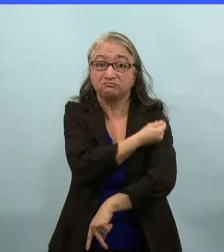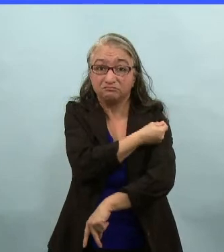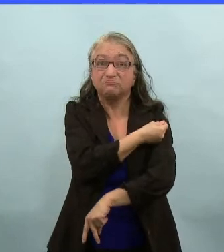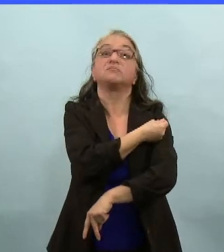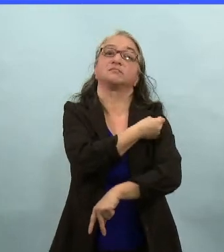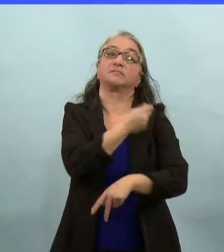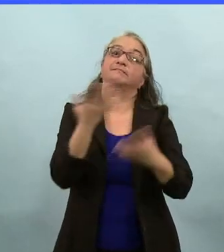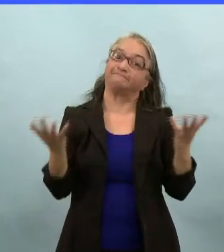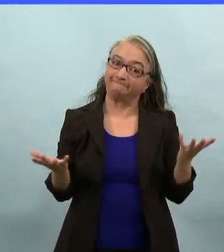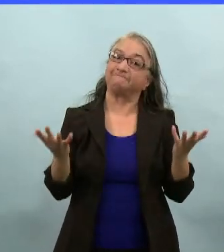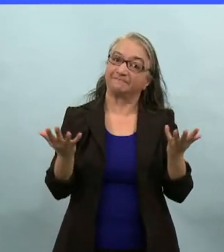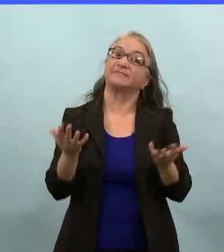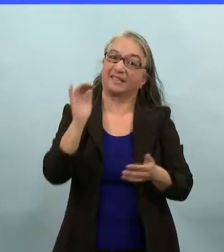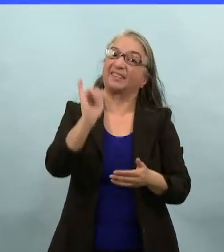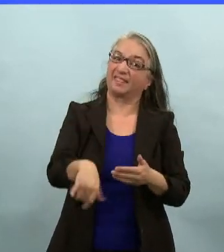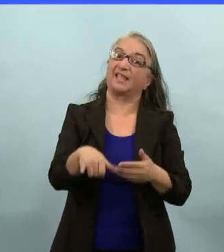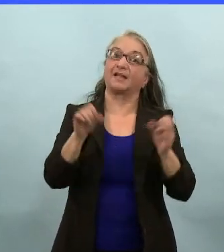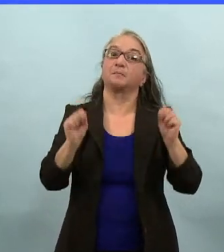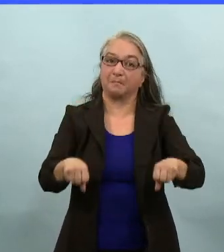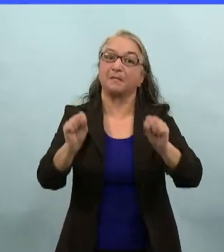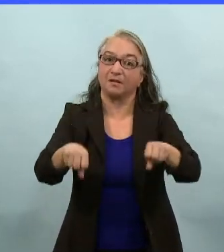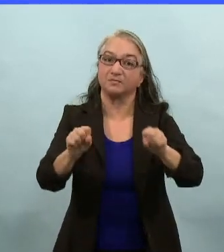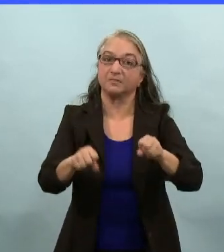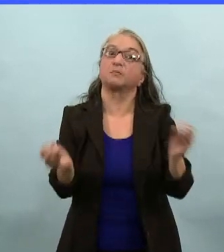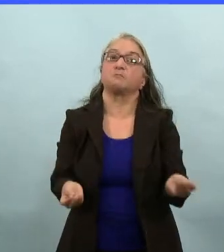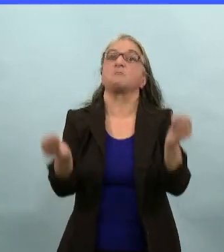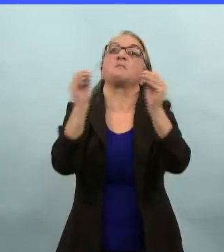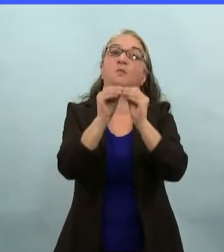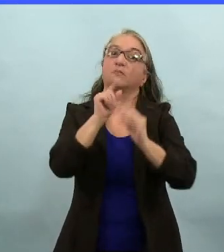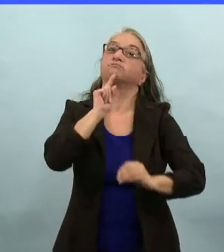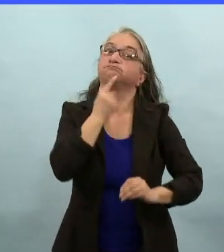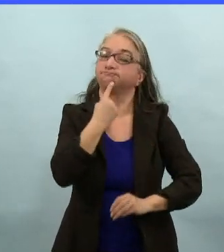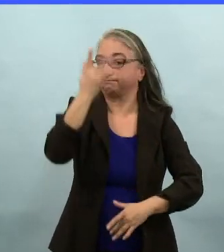by focusing on measures that reduce the likelihood of someone developing severe disease